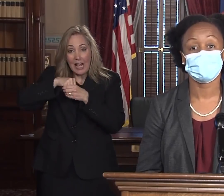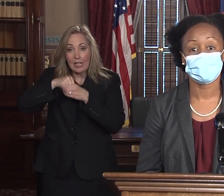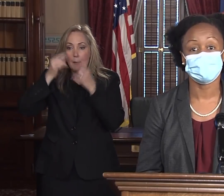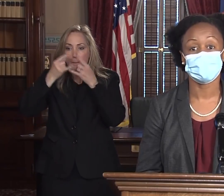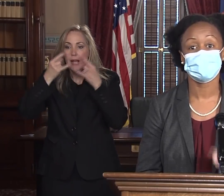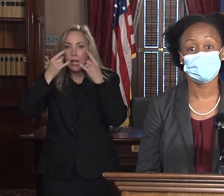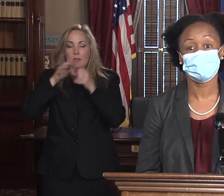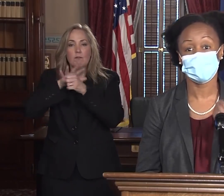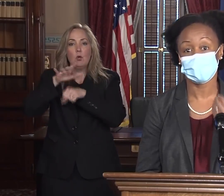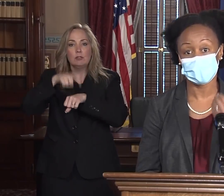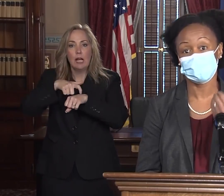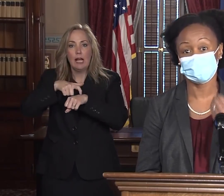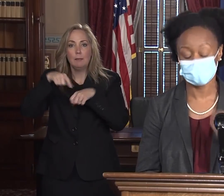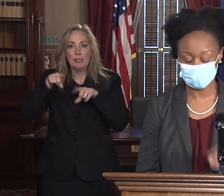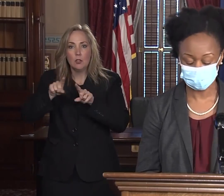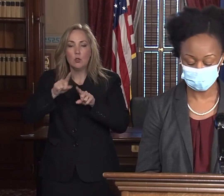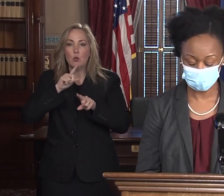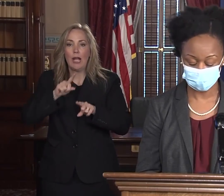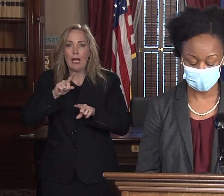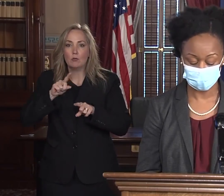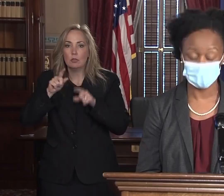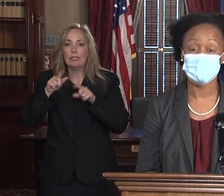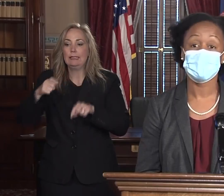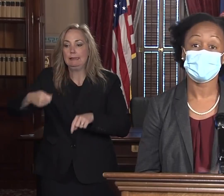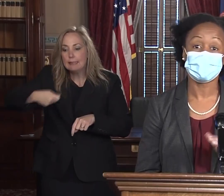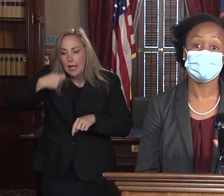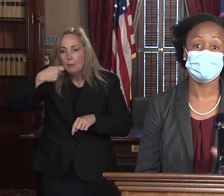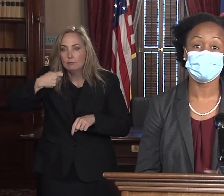WHO IS NOT IN YOUR OWN HOUSEHOLD.